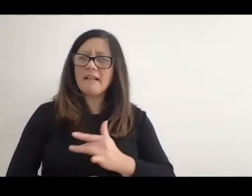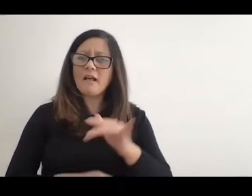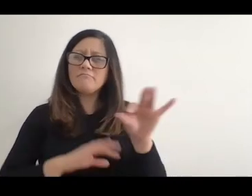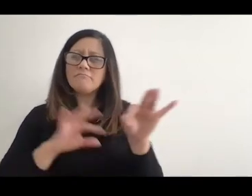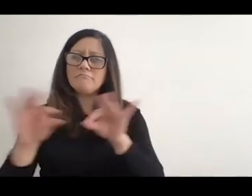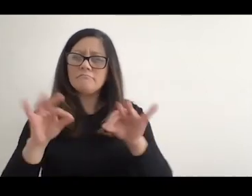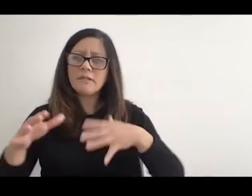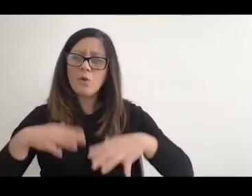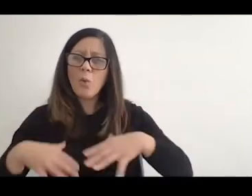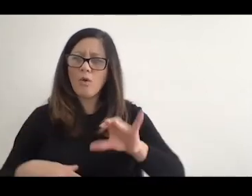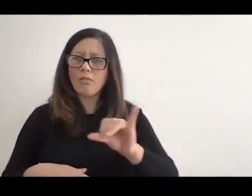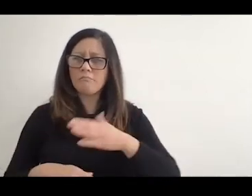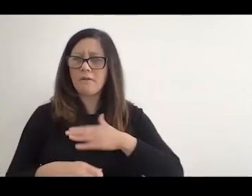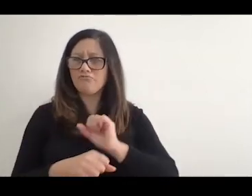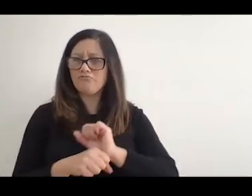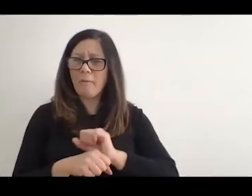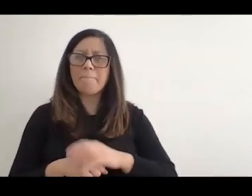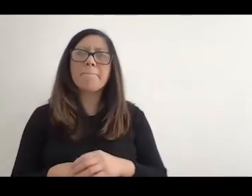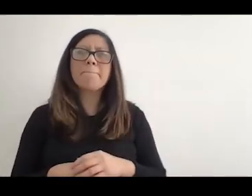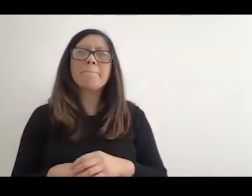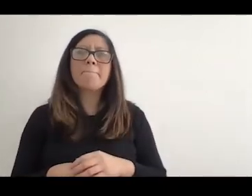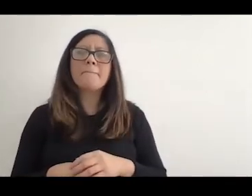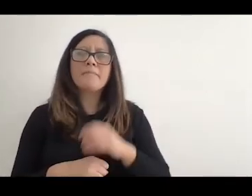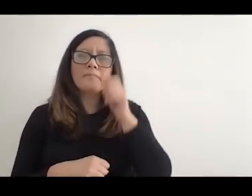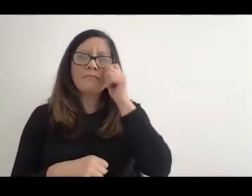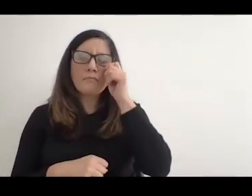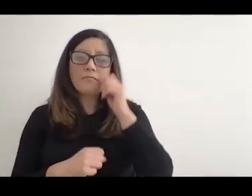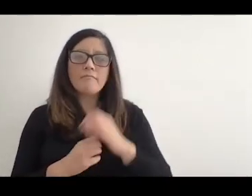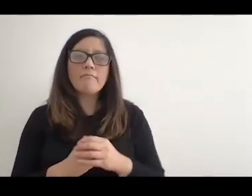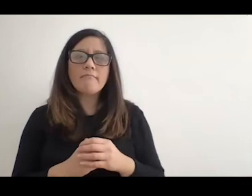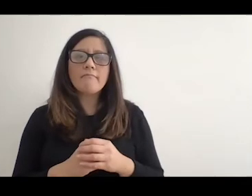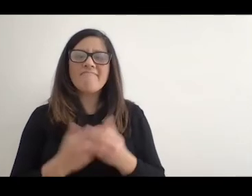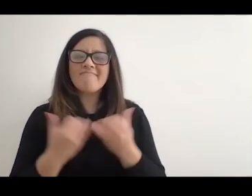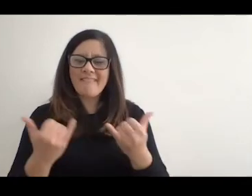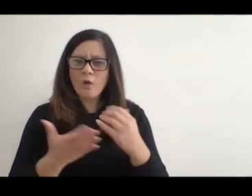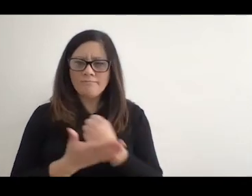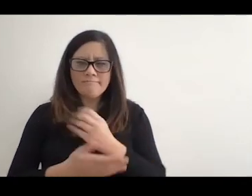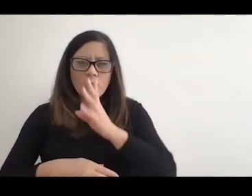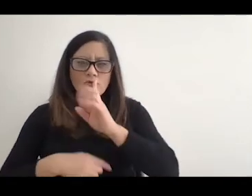I want to talk to you today about some of the ways in which design principles